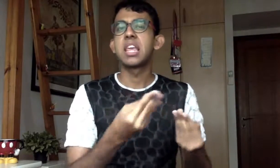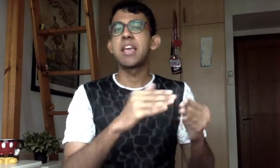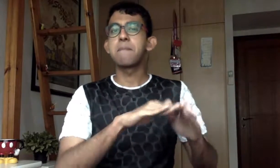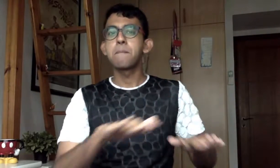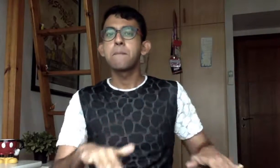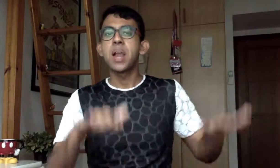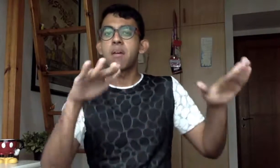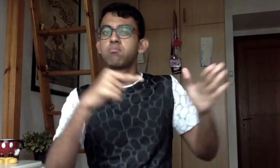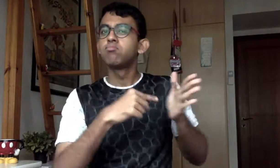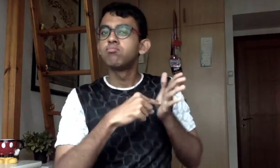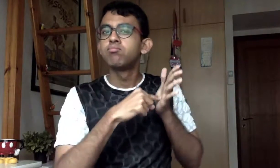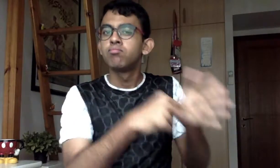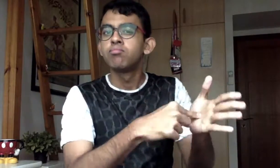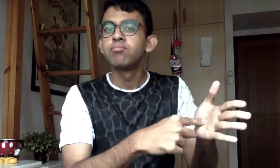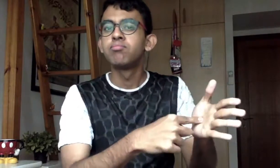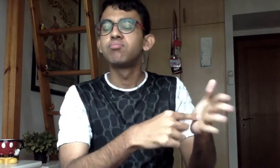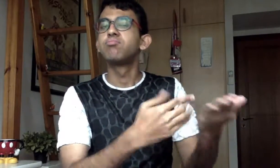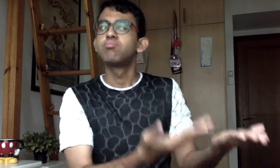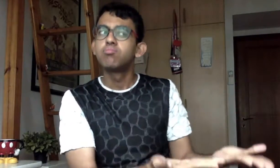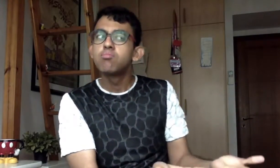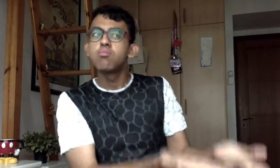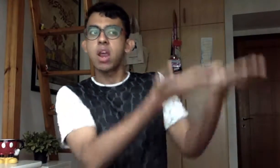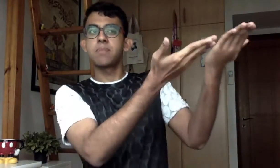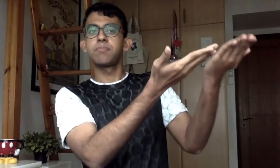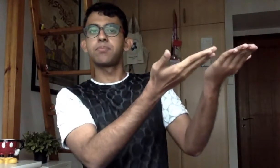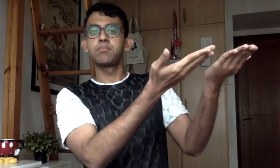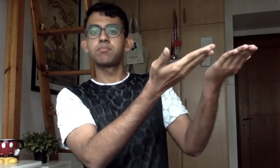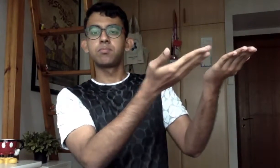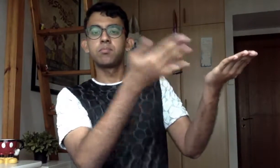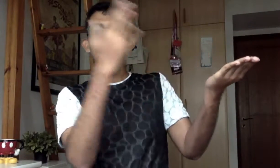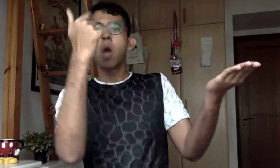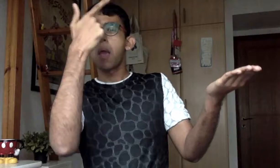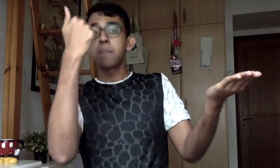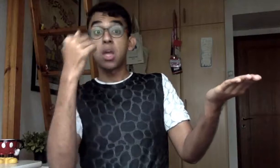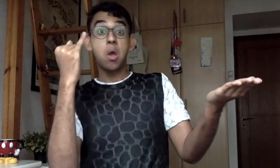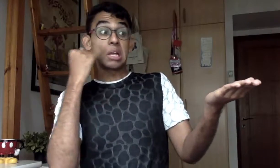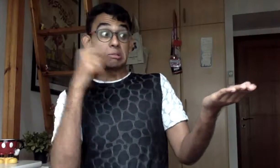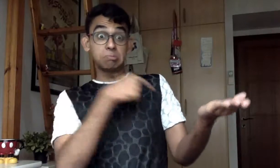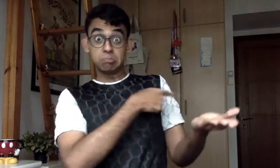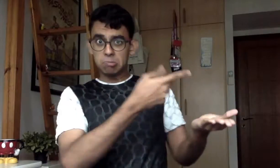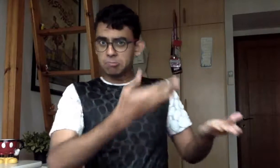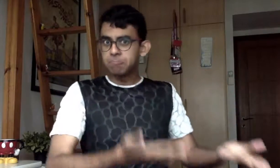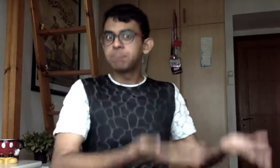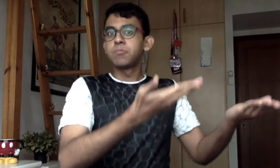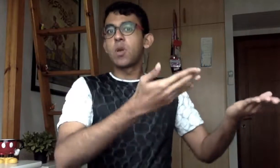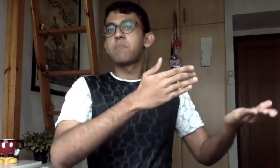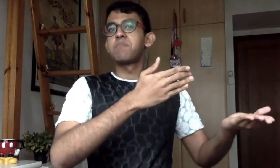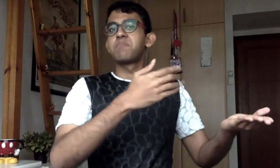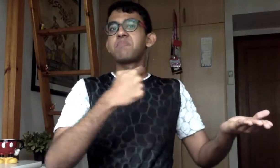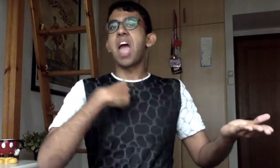by giving them platforms for visibility and generally by raising them up, because I feel that if the oppressed can rise,